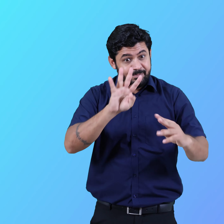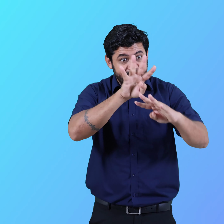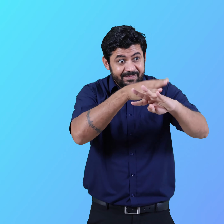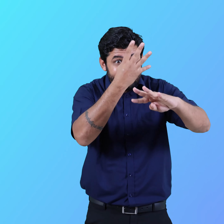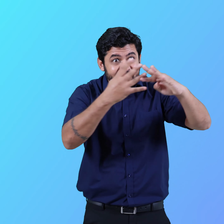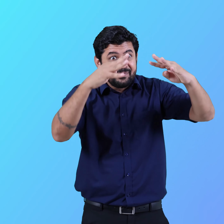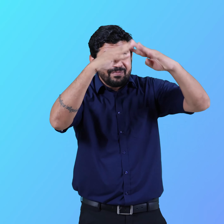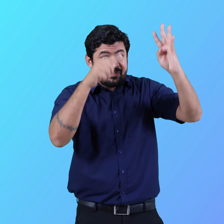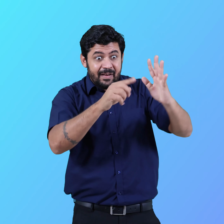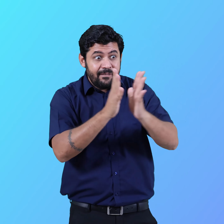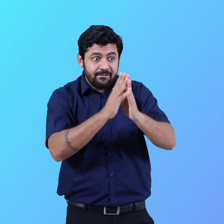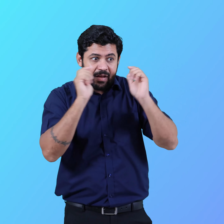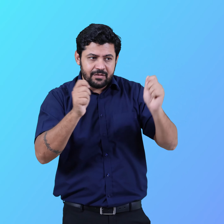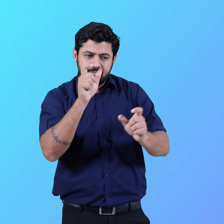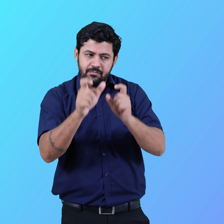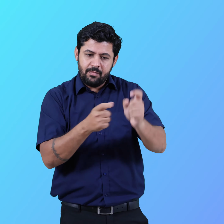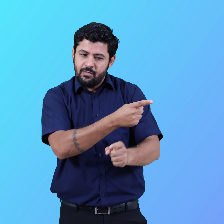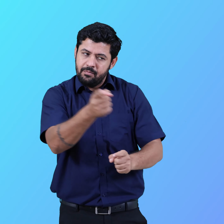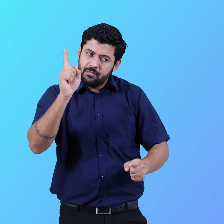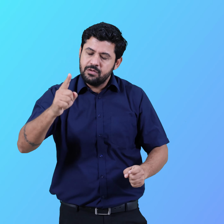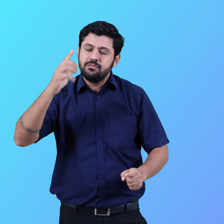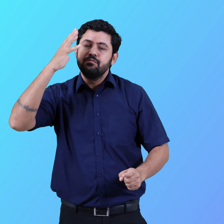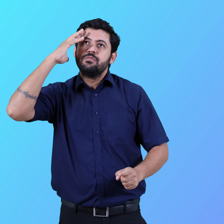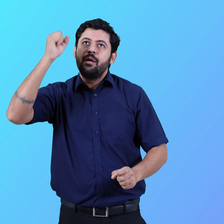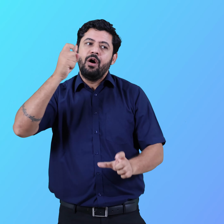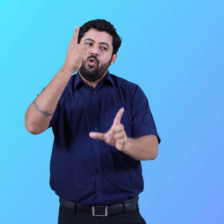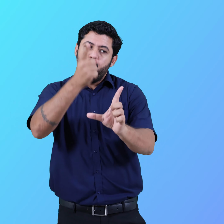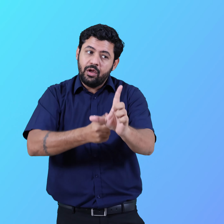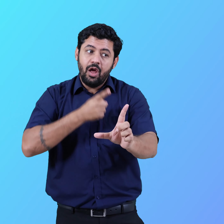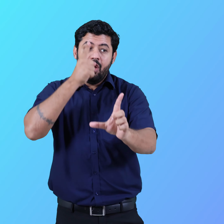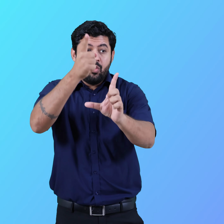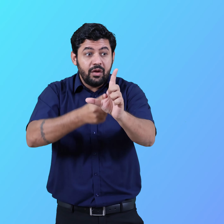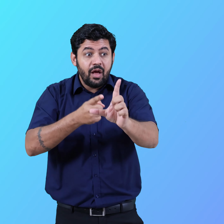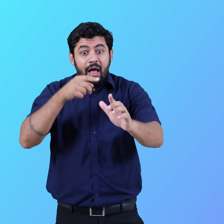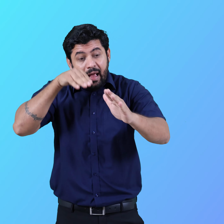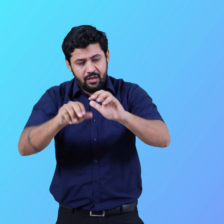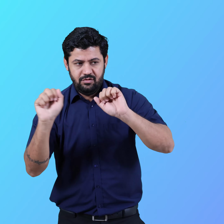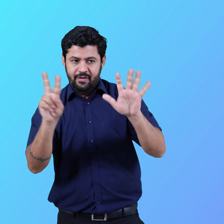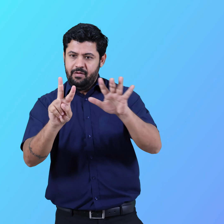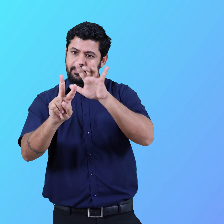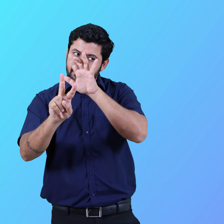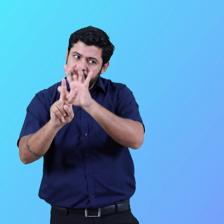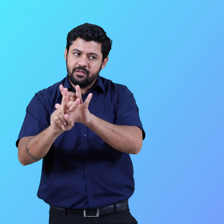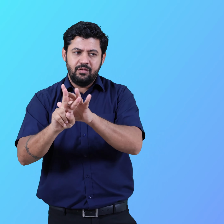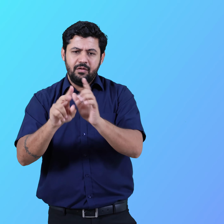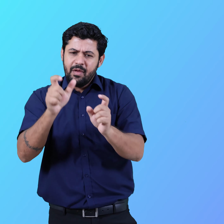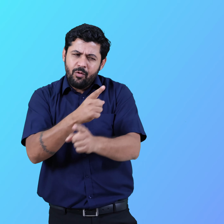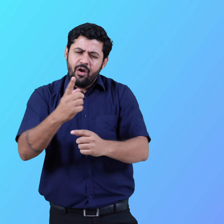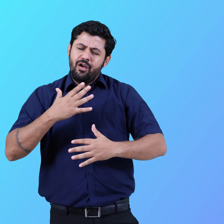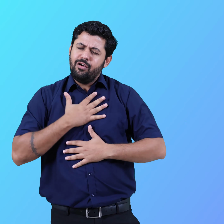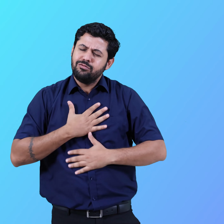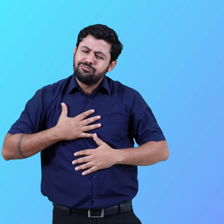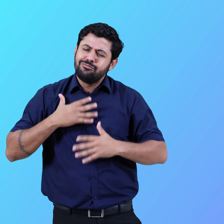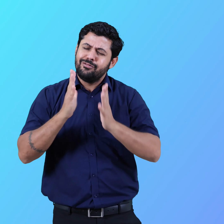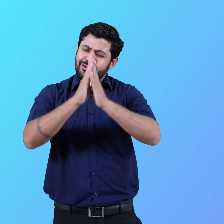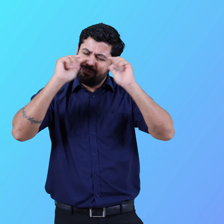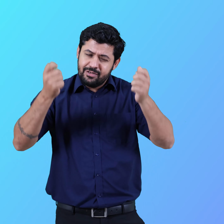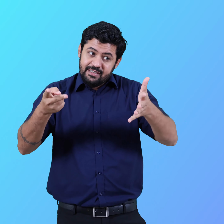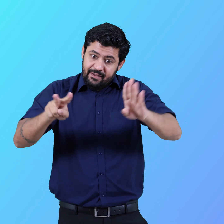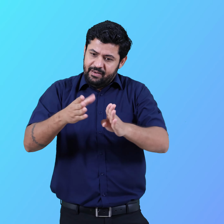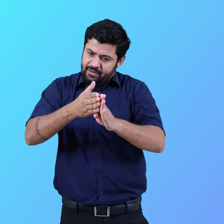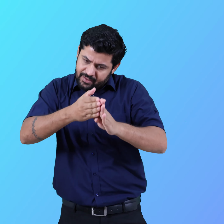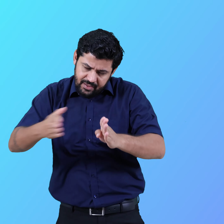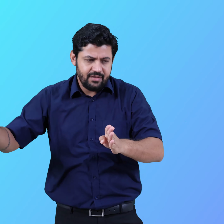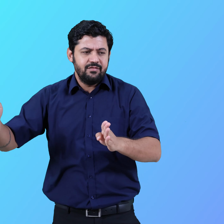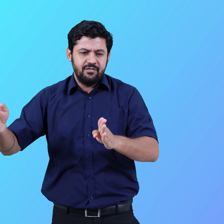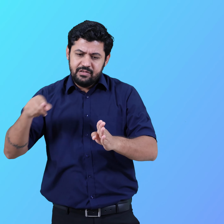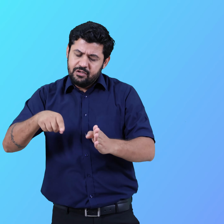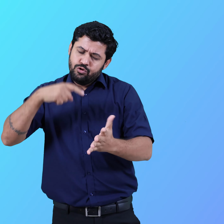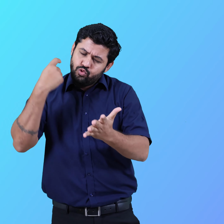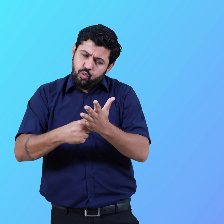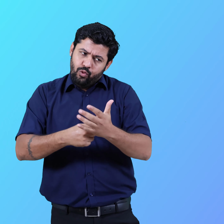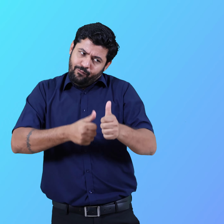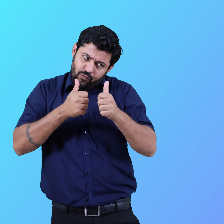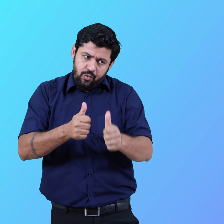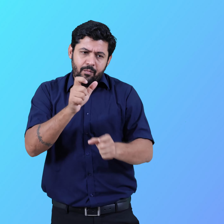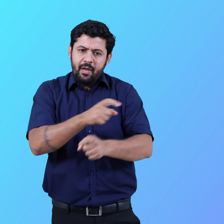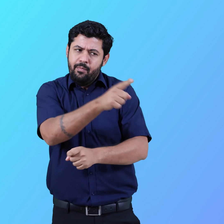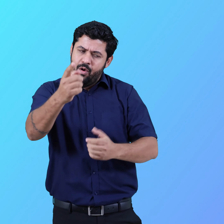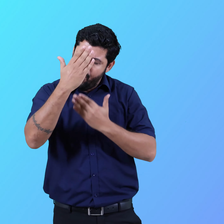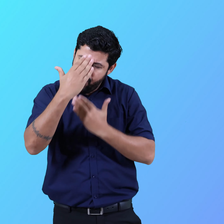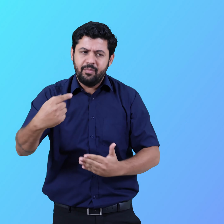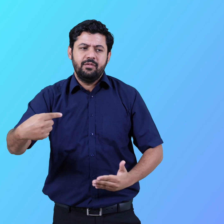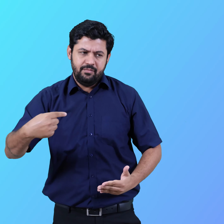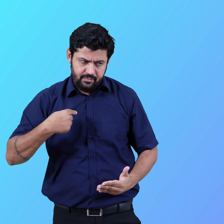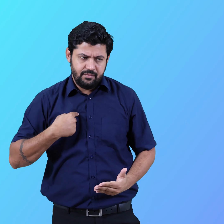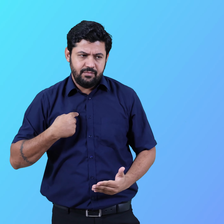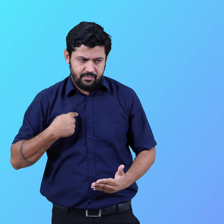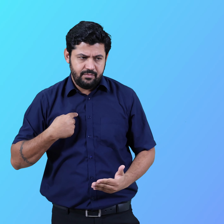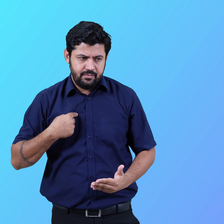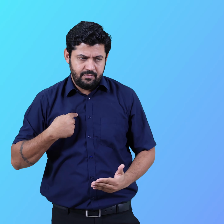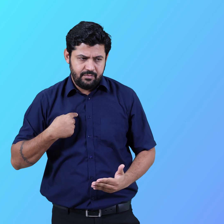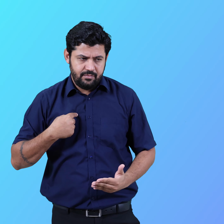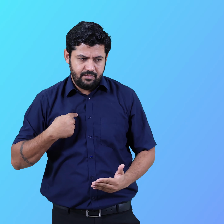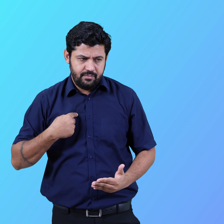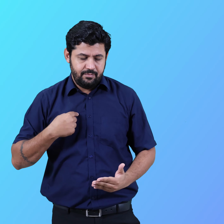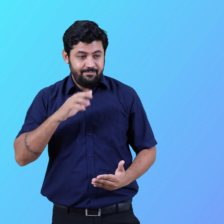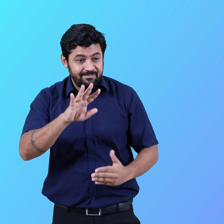You will celebrate this festival to the LORD for seven days each year. This law will continue forever. You will celebrate this festival in the seventh month.